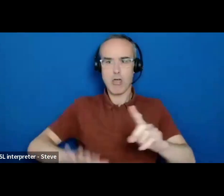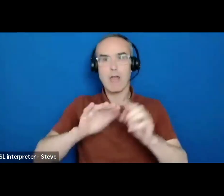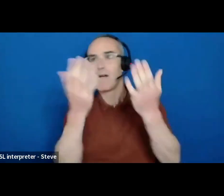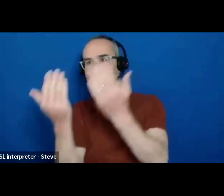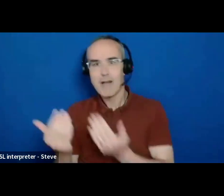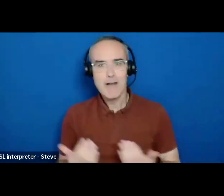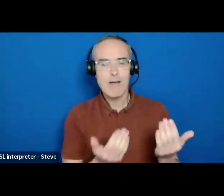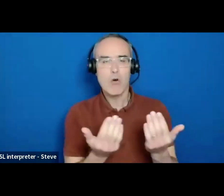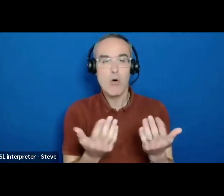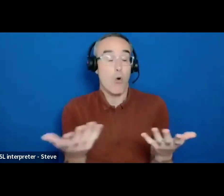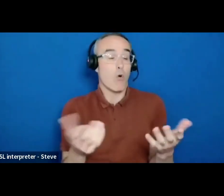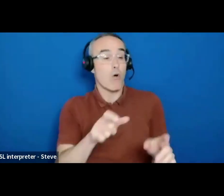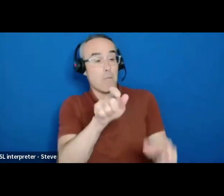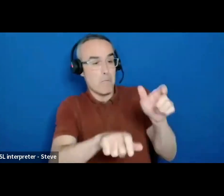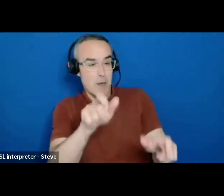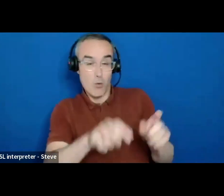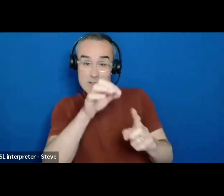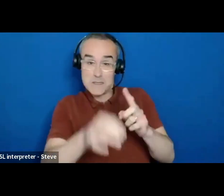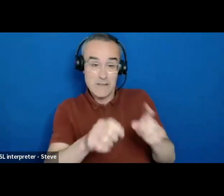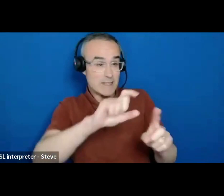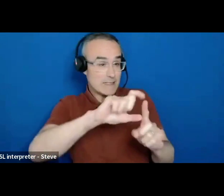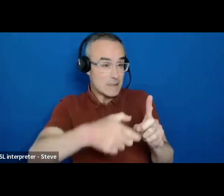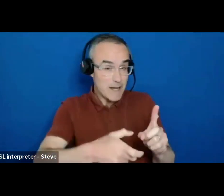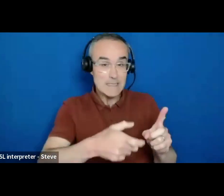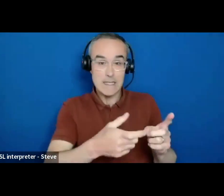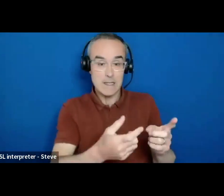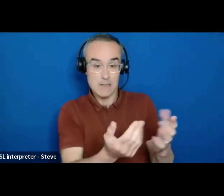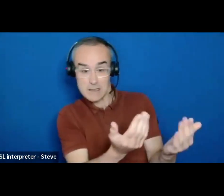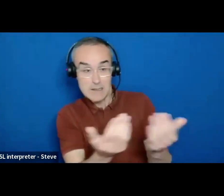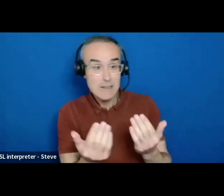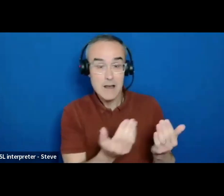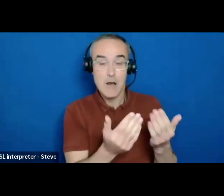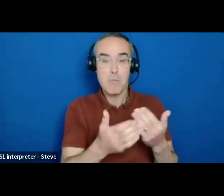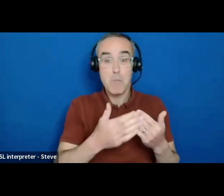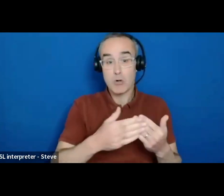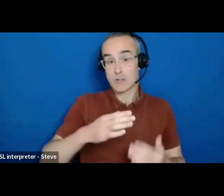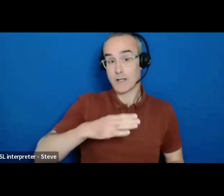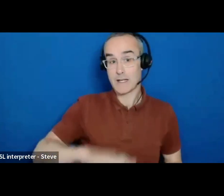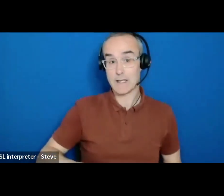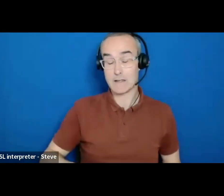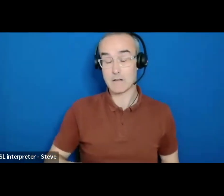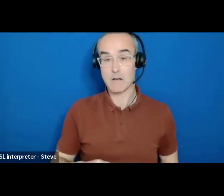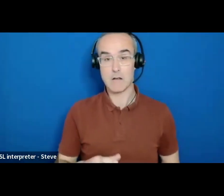I would really encourage you to, to actually fill it in and not put prefer not to say. It's entirely your choice,